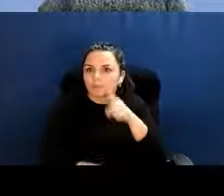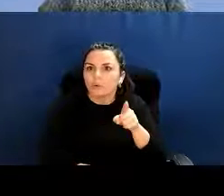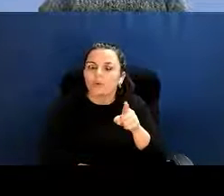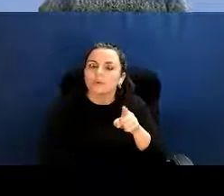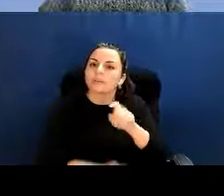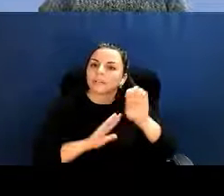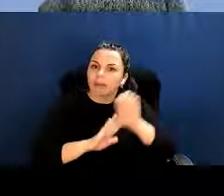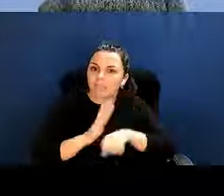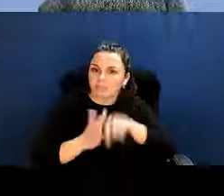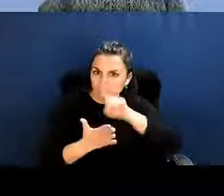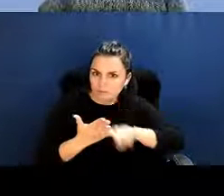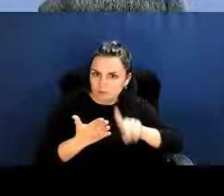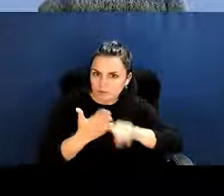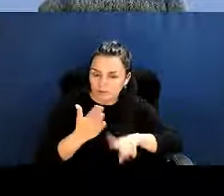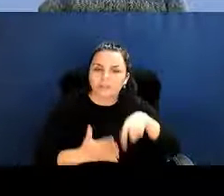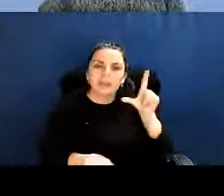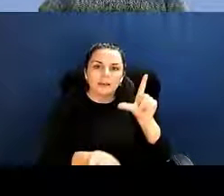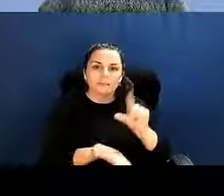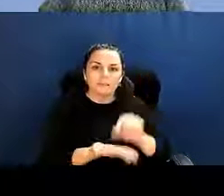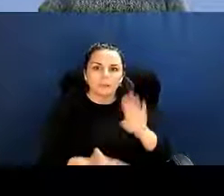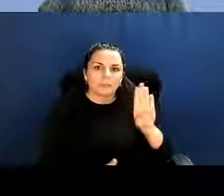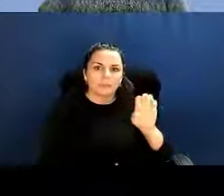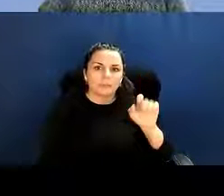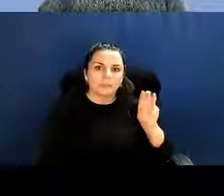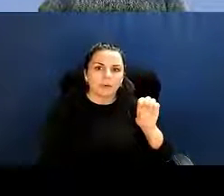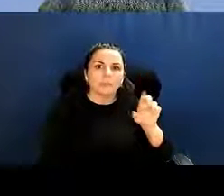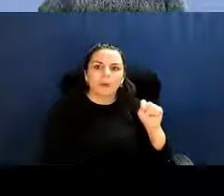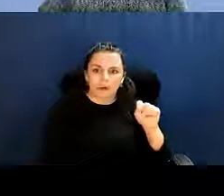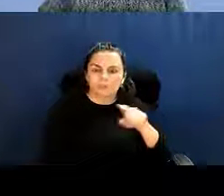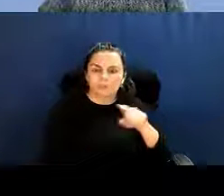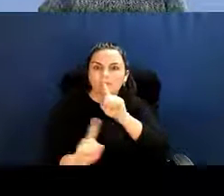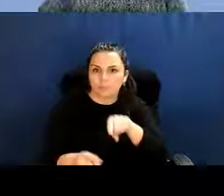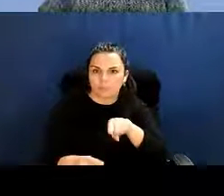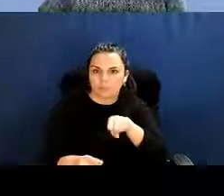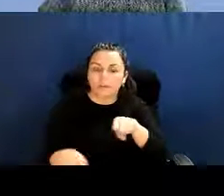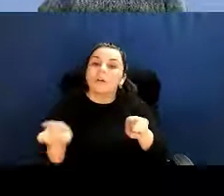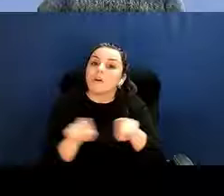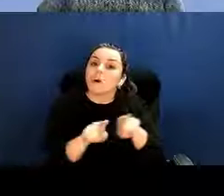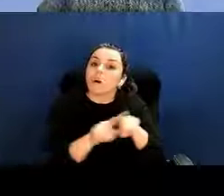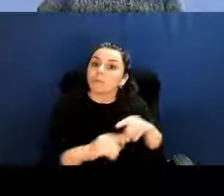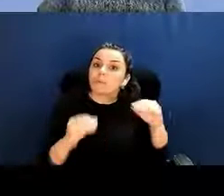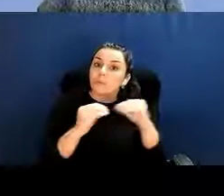And later on there was also regulations put together and collectively we call it the common rule,